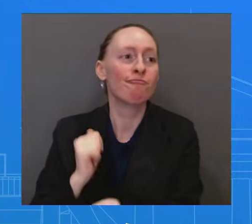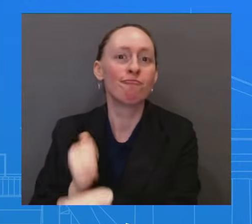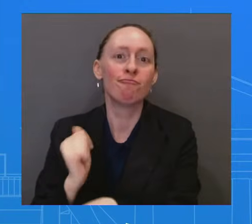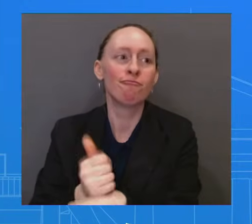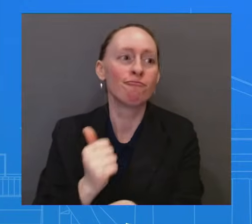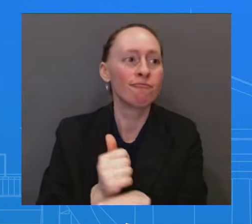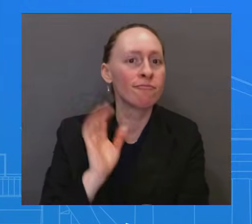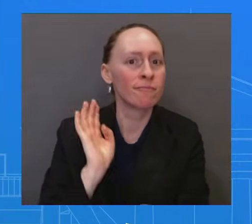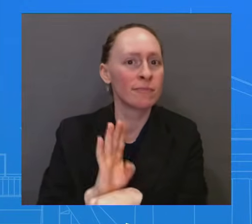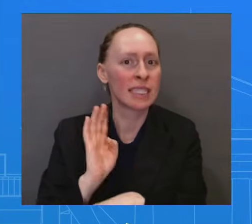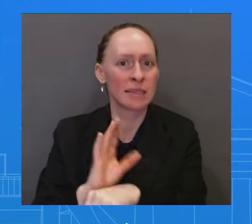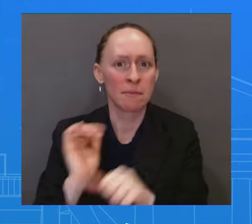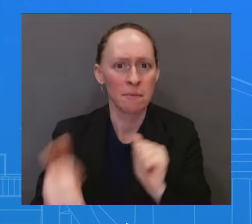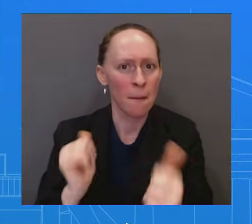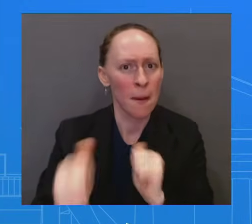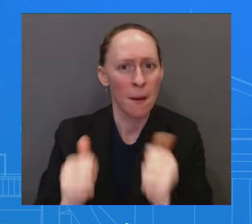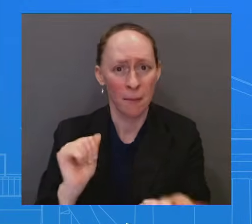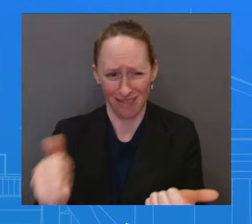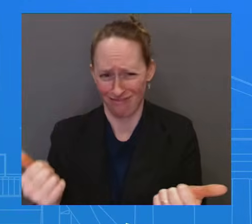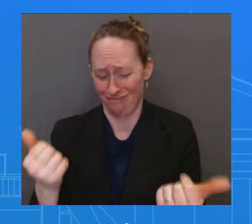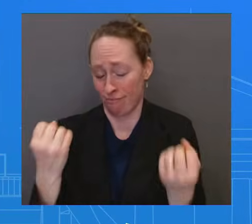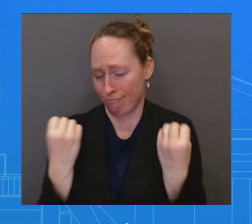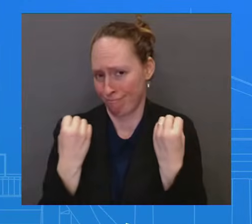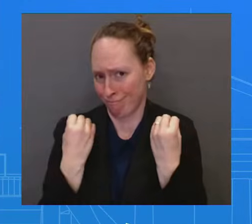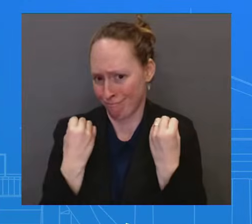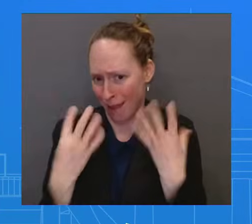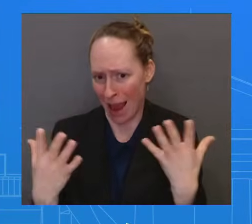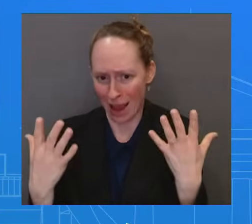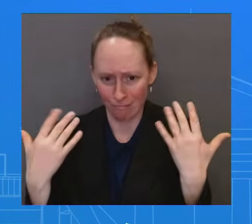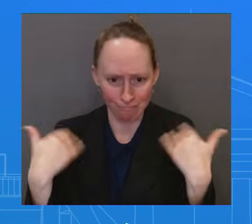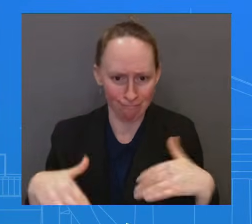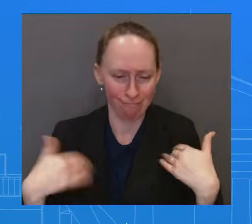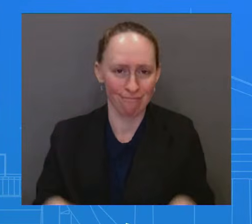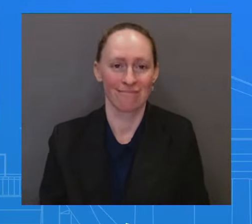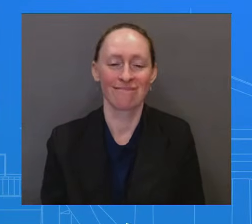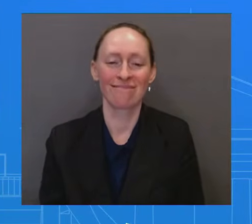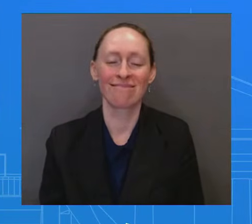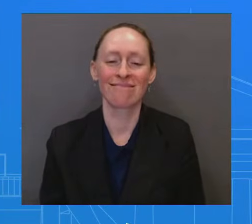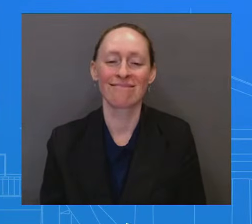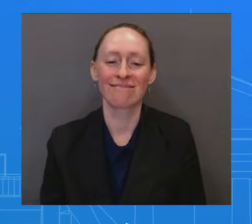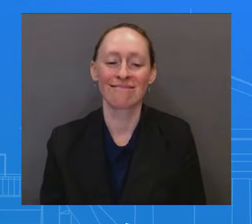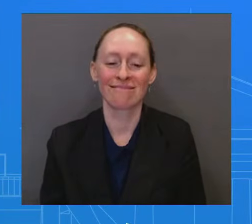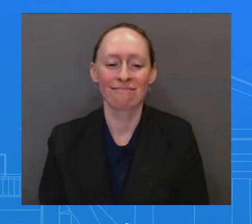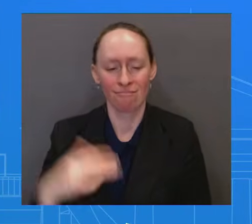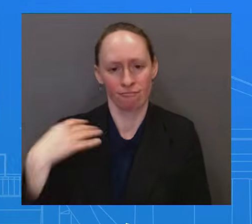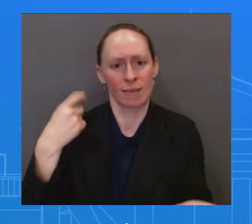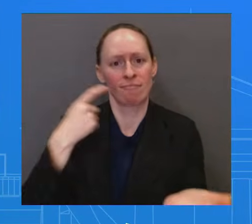We're also cracking down on price gouging by banning hidden junk fees in airline tickets, credit cards, banking, healthcare,